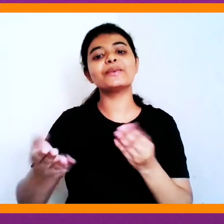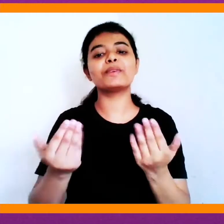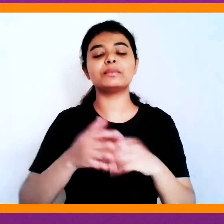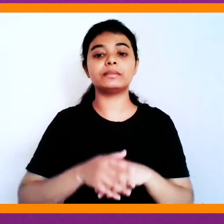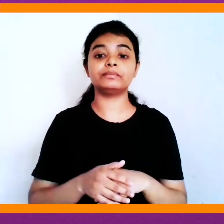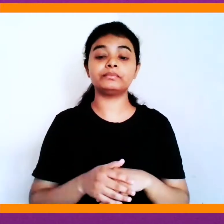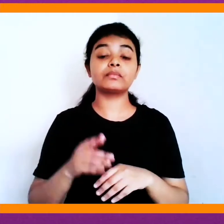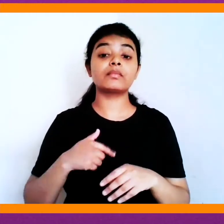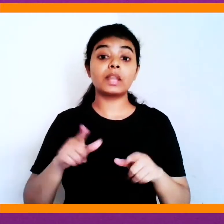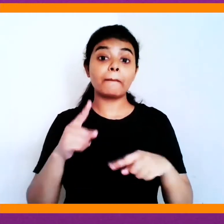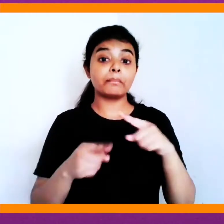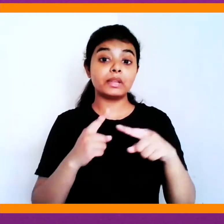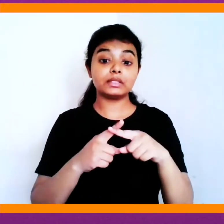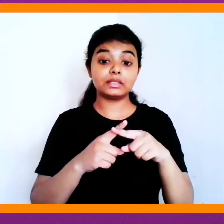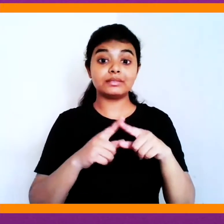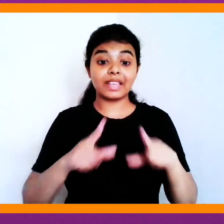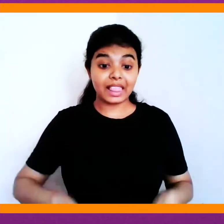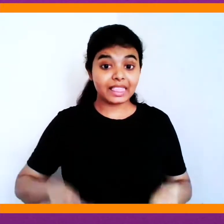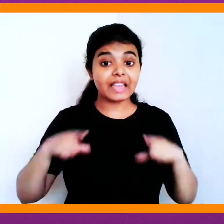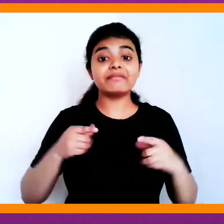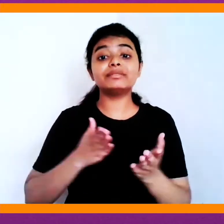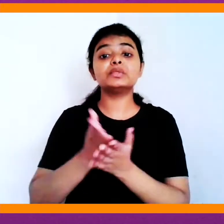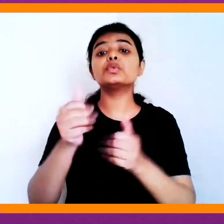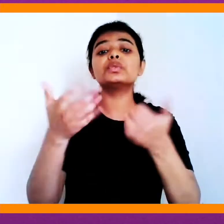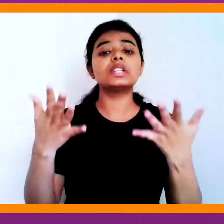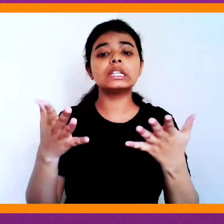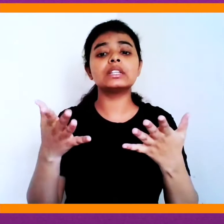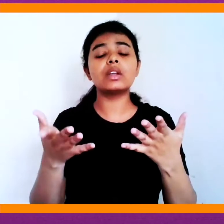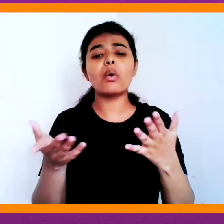probably say the education system is one of the biggest causes of irregular periods what do i mean